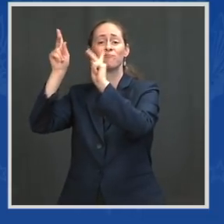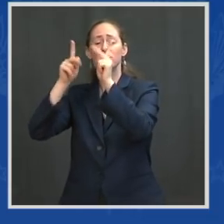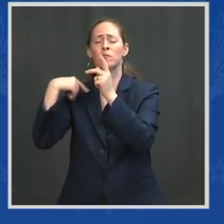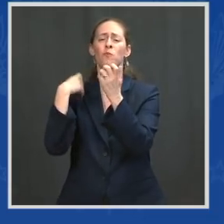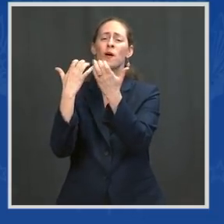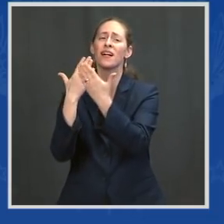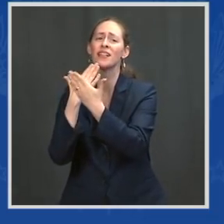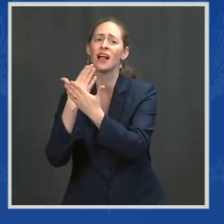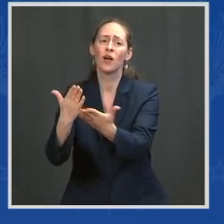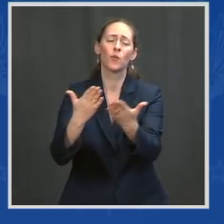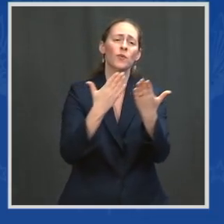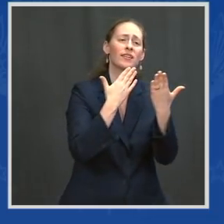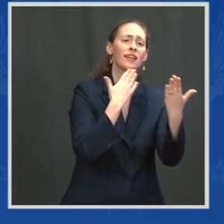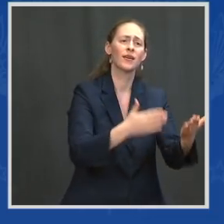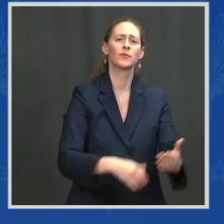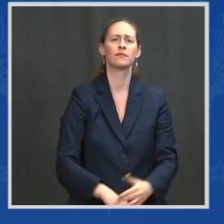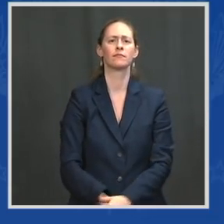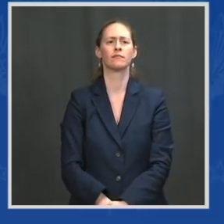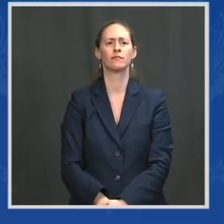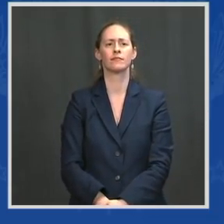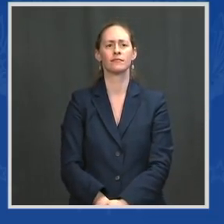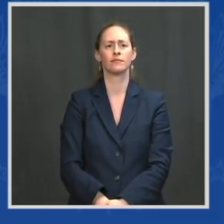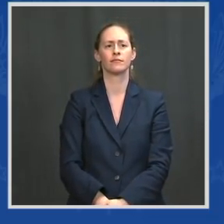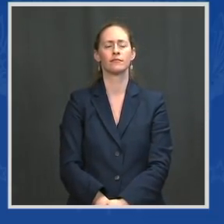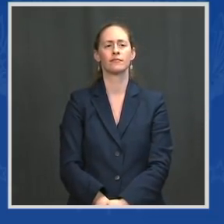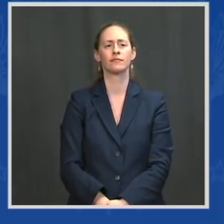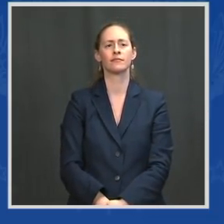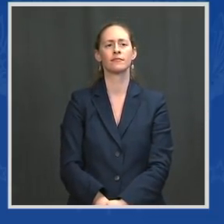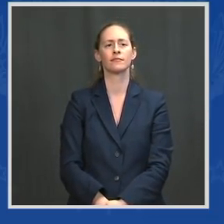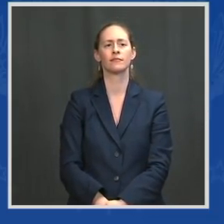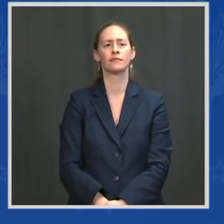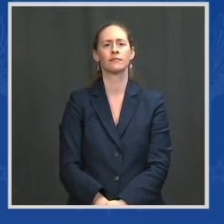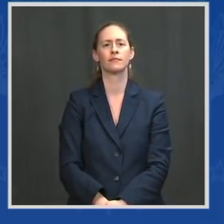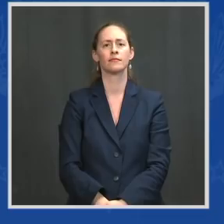the union president of AFL-CIO, head of the -- head of the --